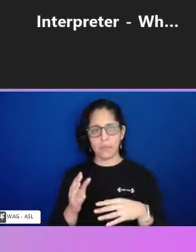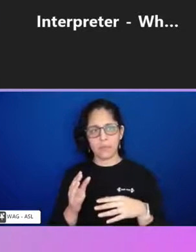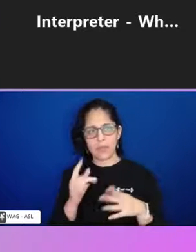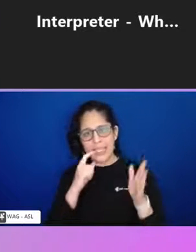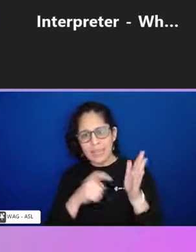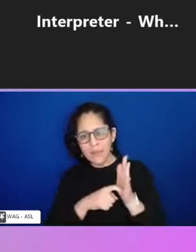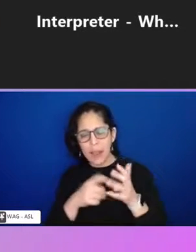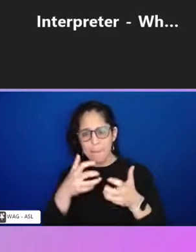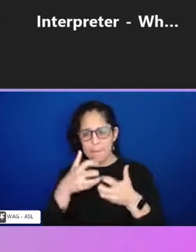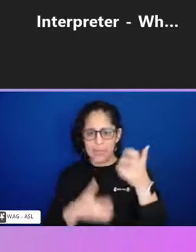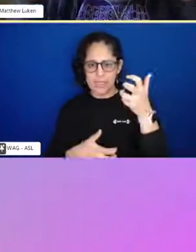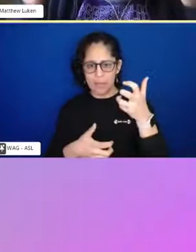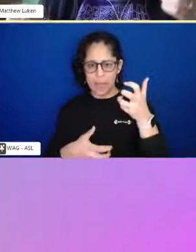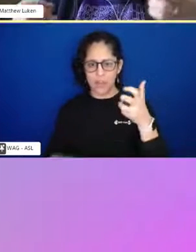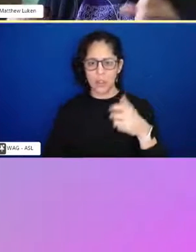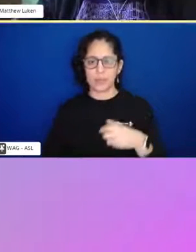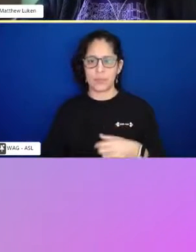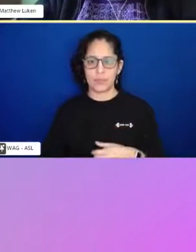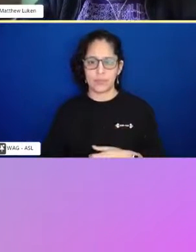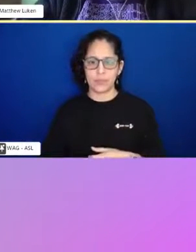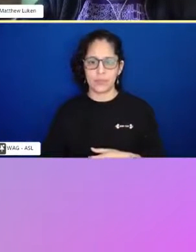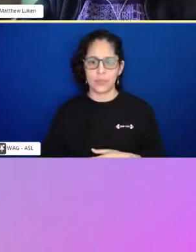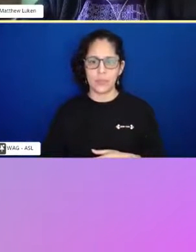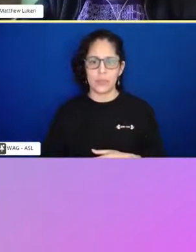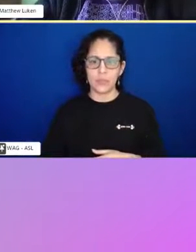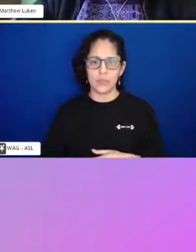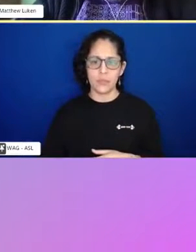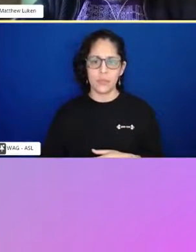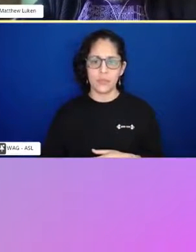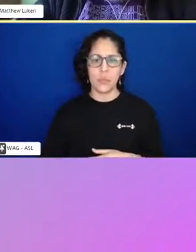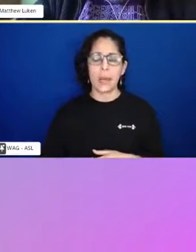situational as well. Create that spectrum. Identify